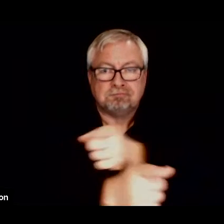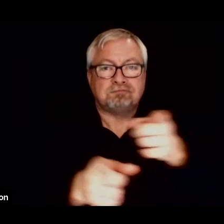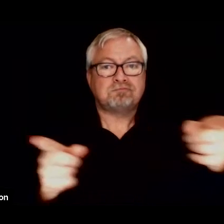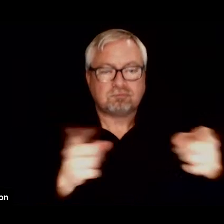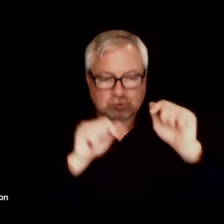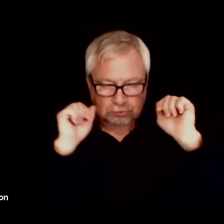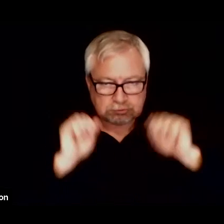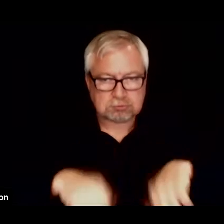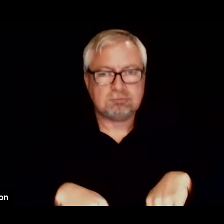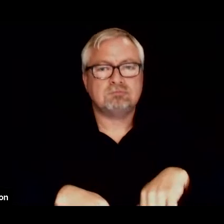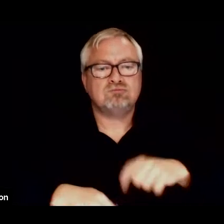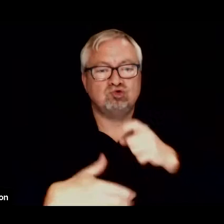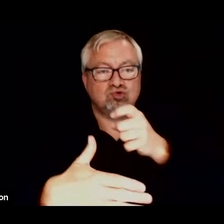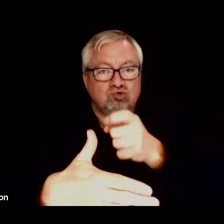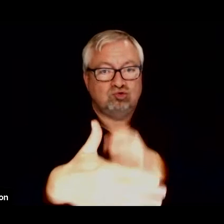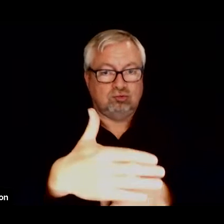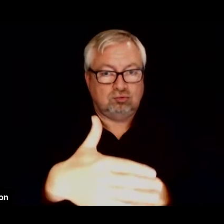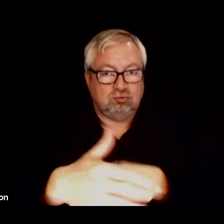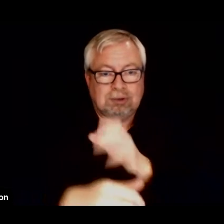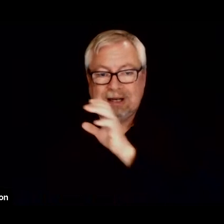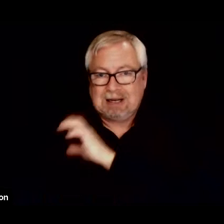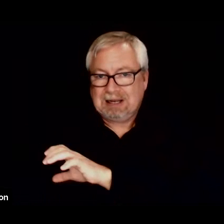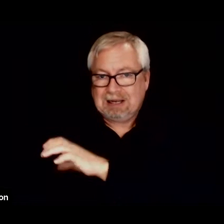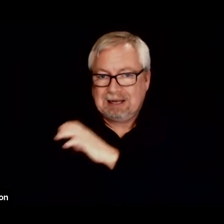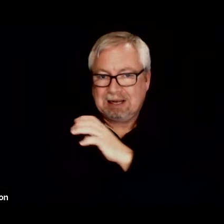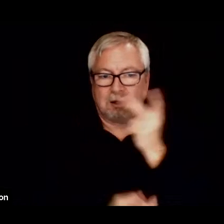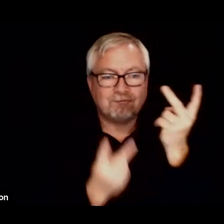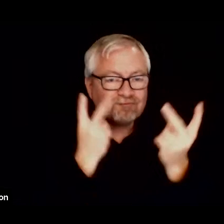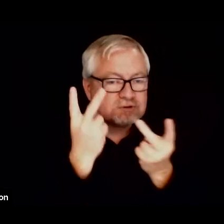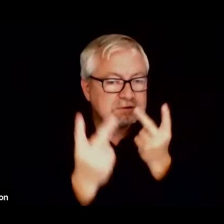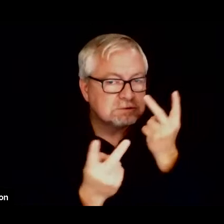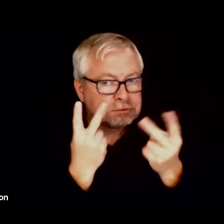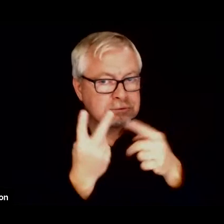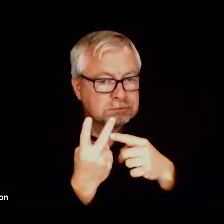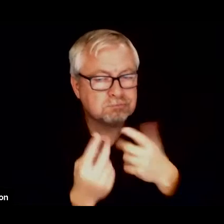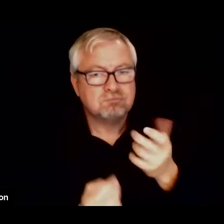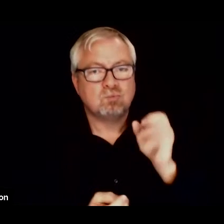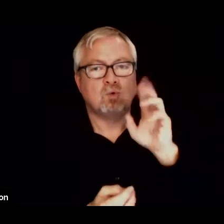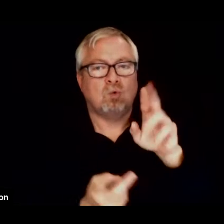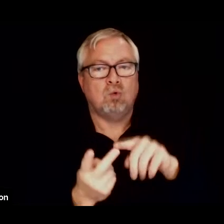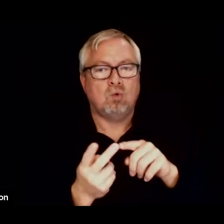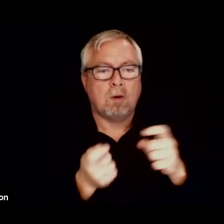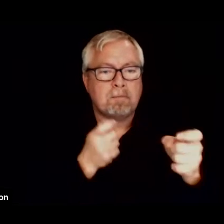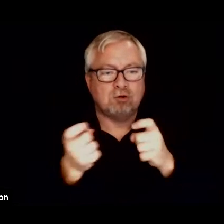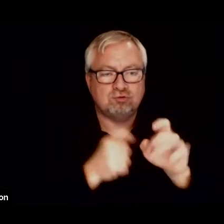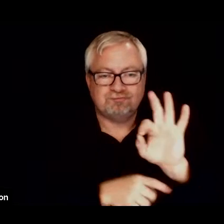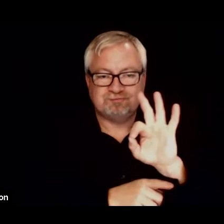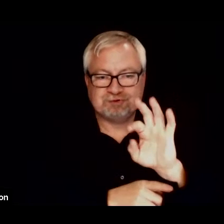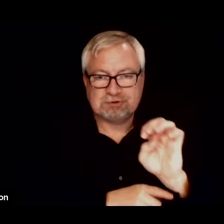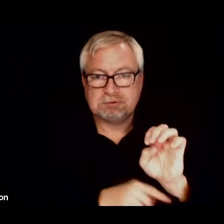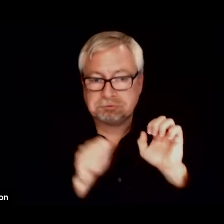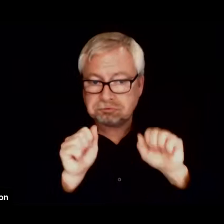clinic visit or an administration fee for the vaccine, which we expect can be reimbursed